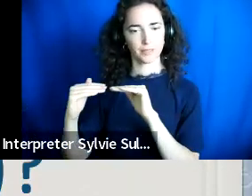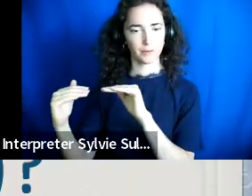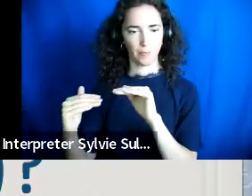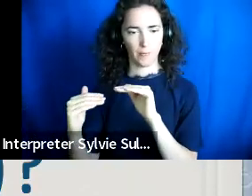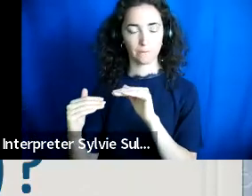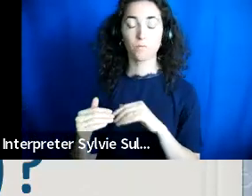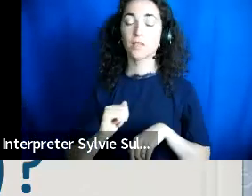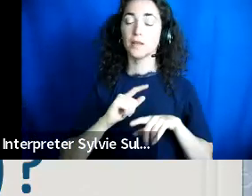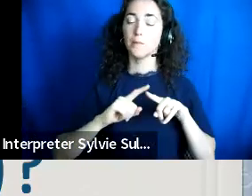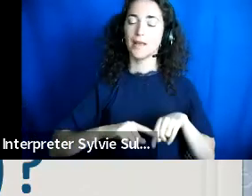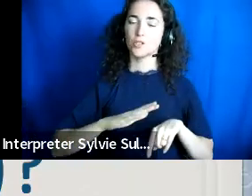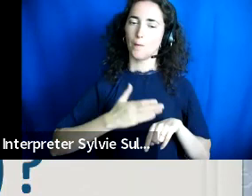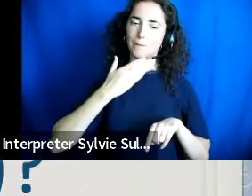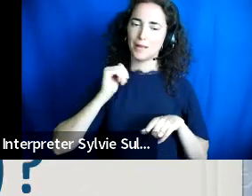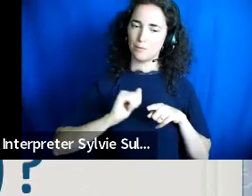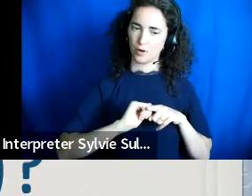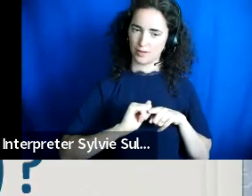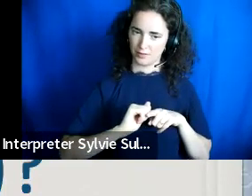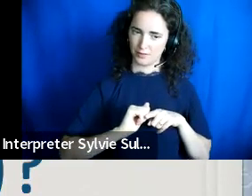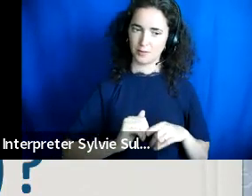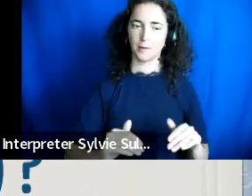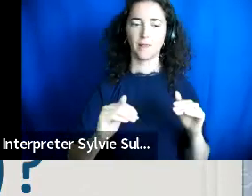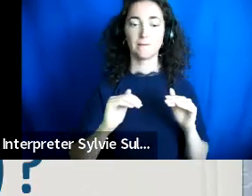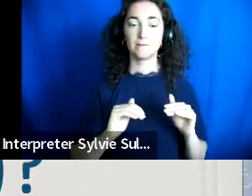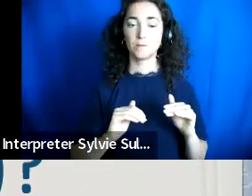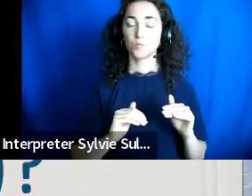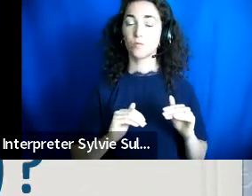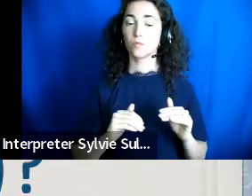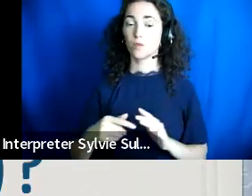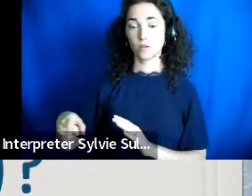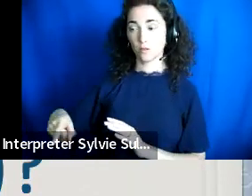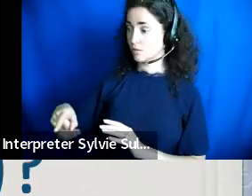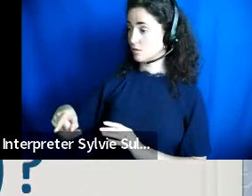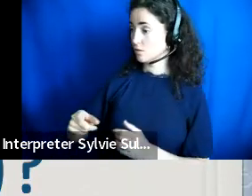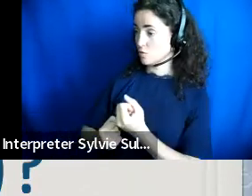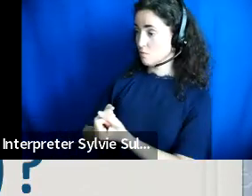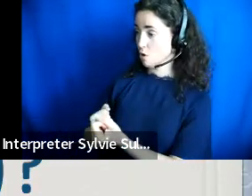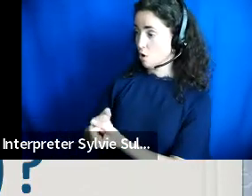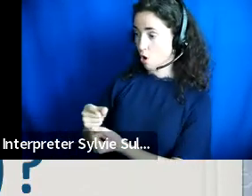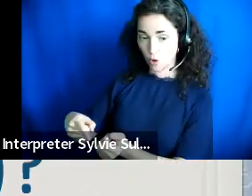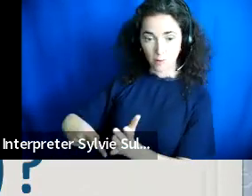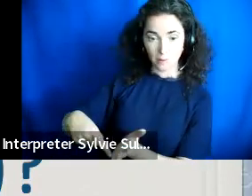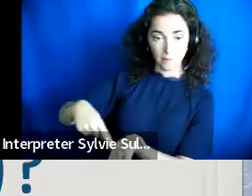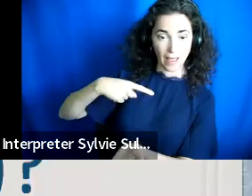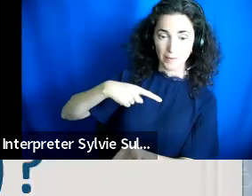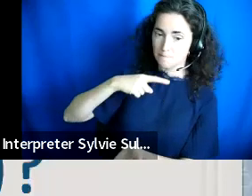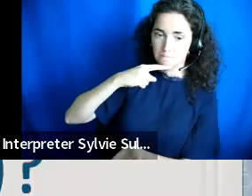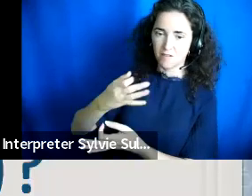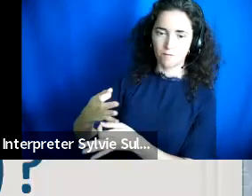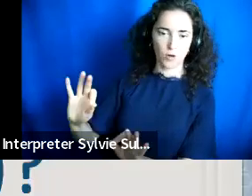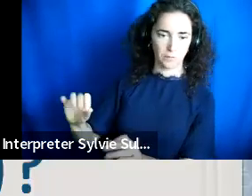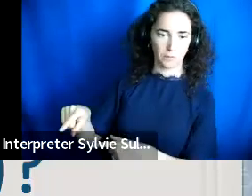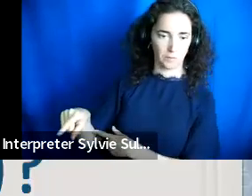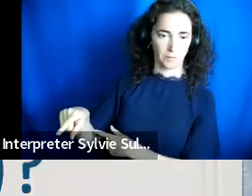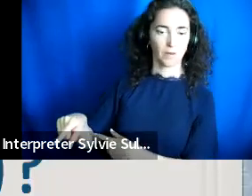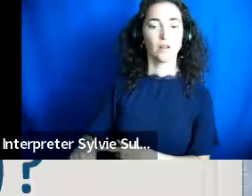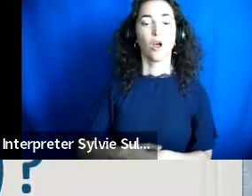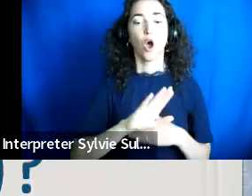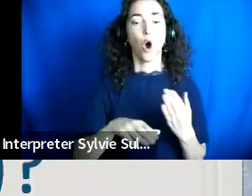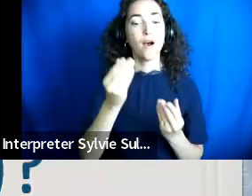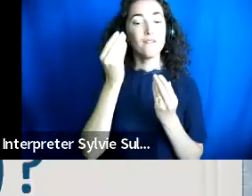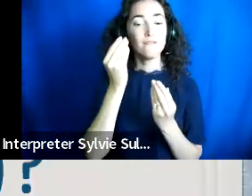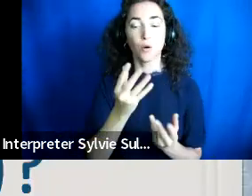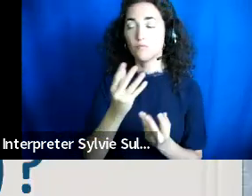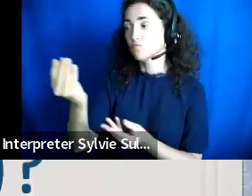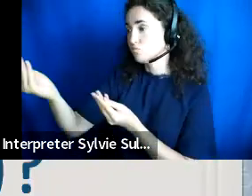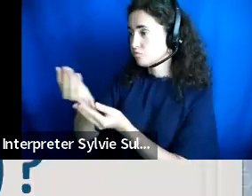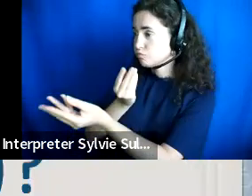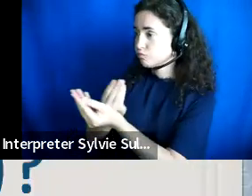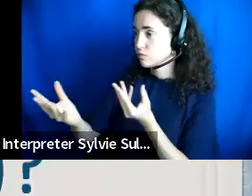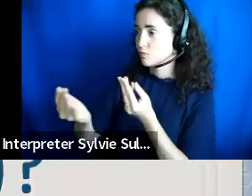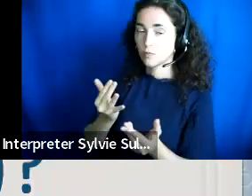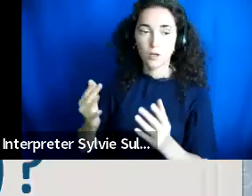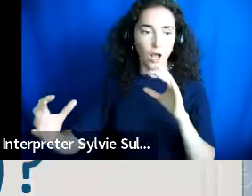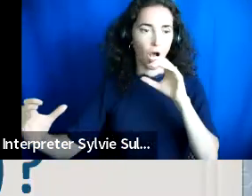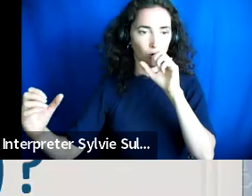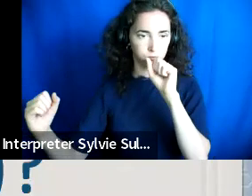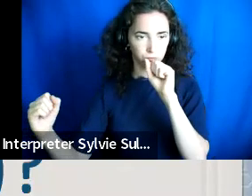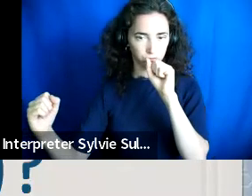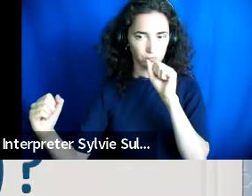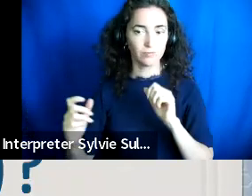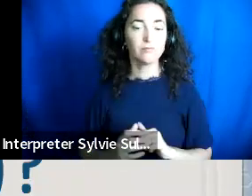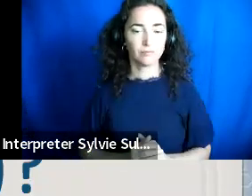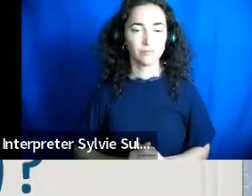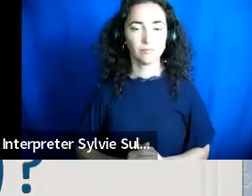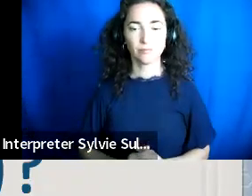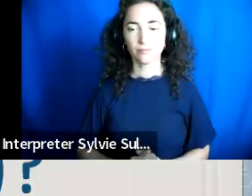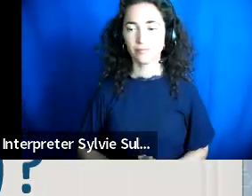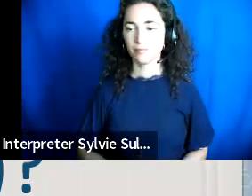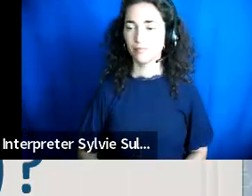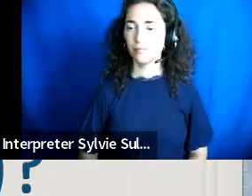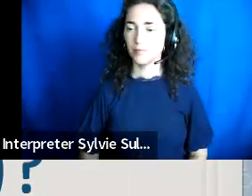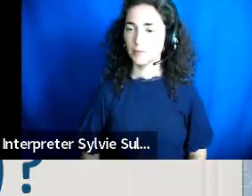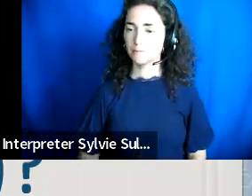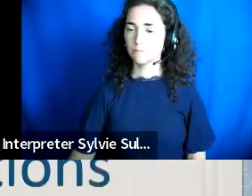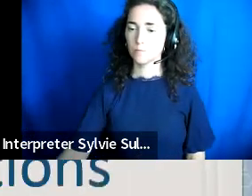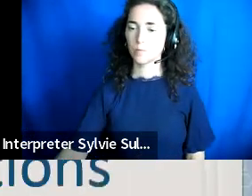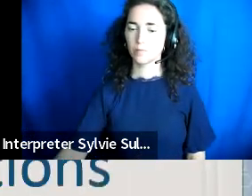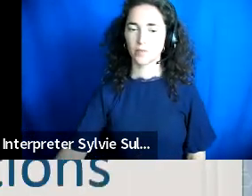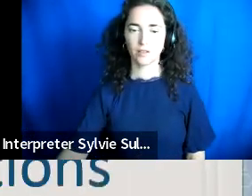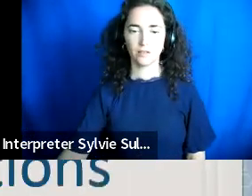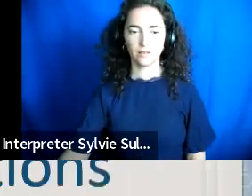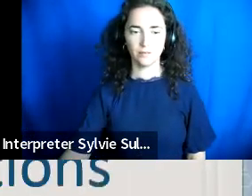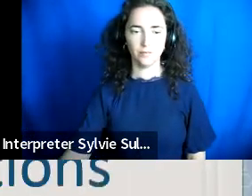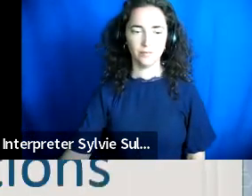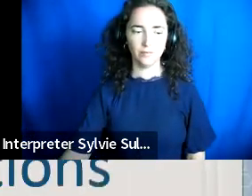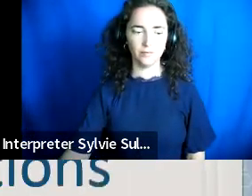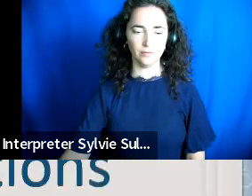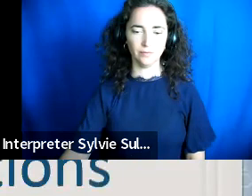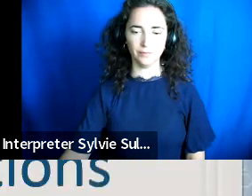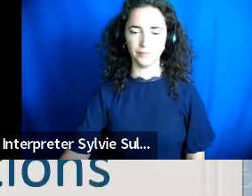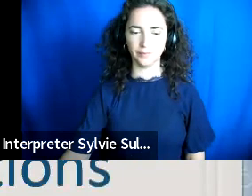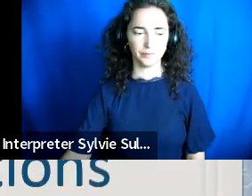practices. it is offered at no charge to both support and referred families, and all information that shared within the match is considered confidential.